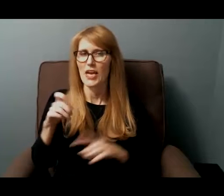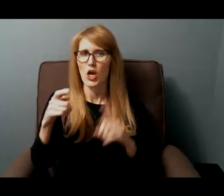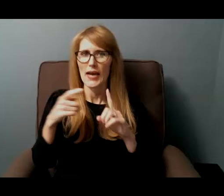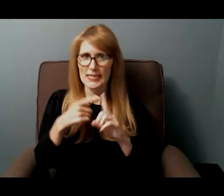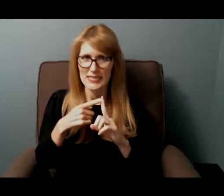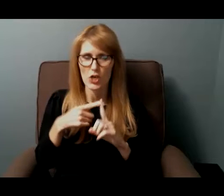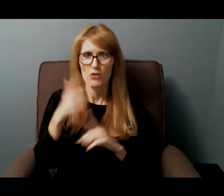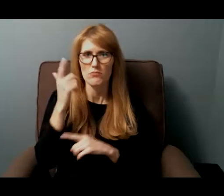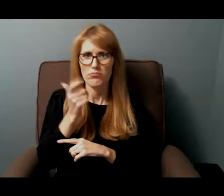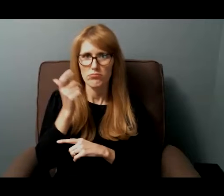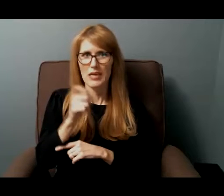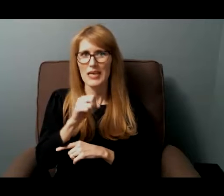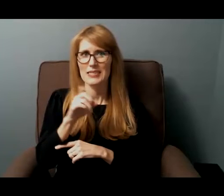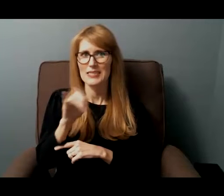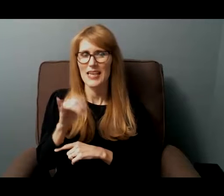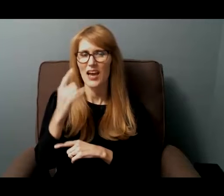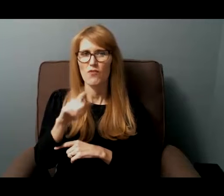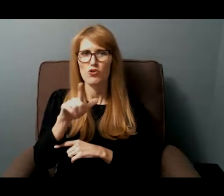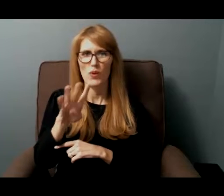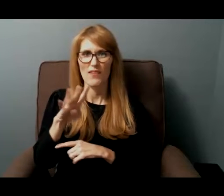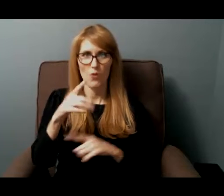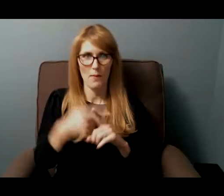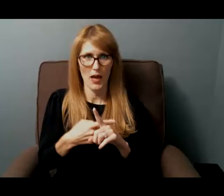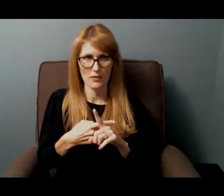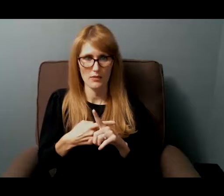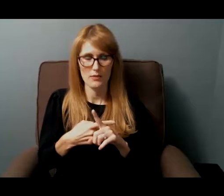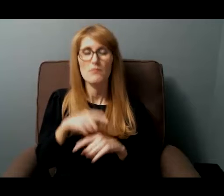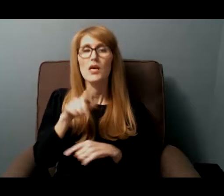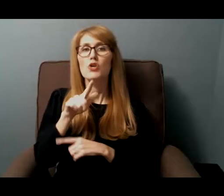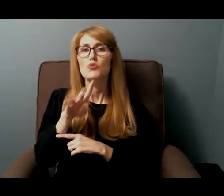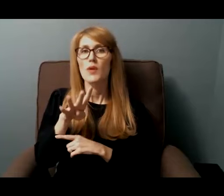so there is a waiting period. But once that 24 month waiting period has been met,